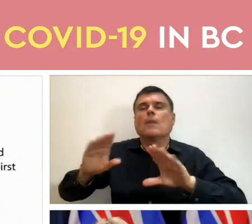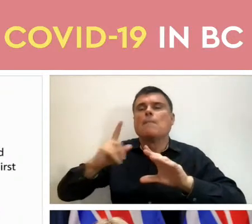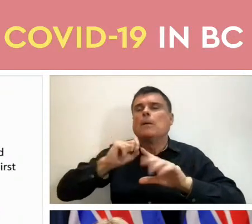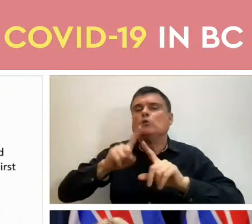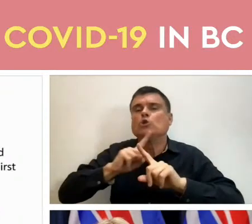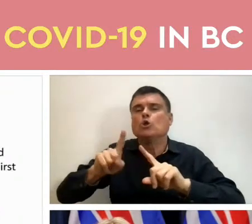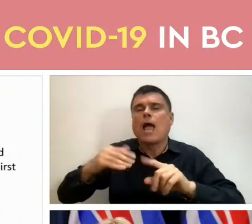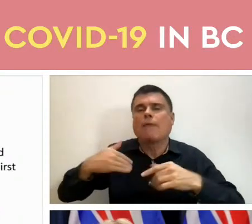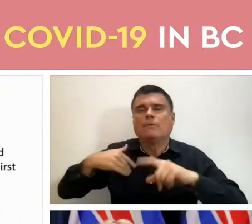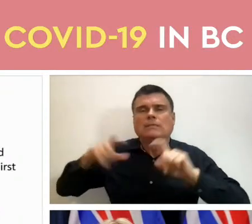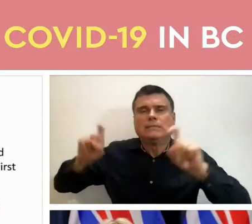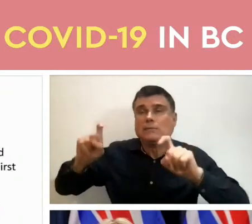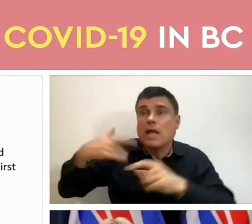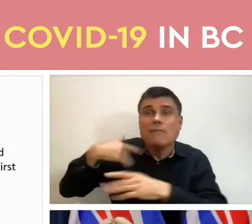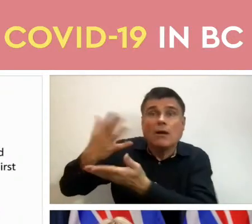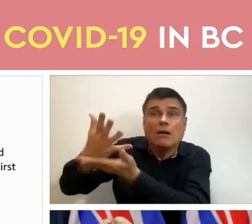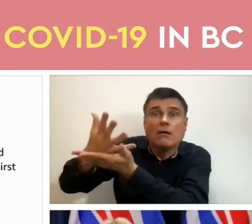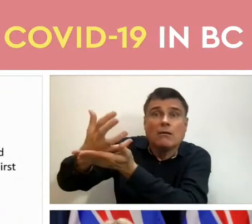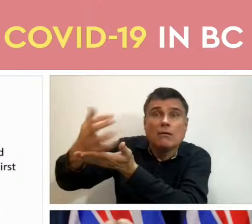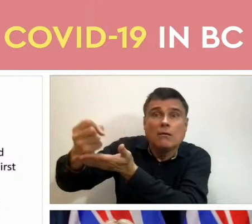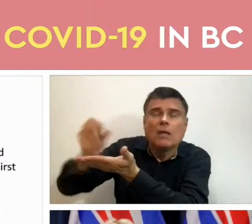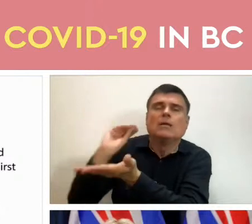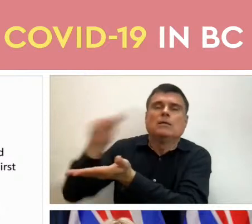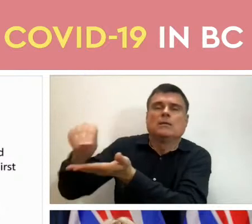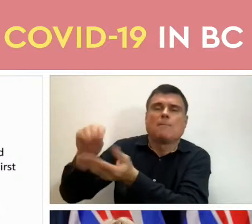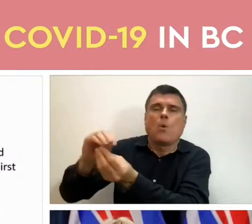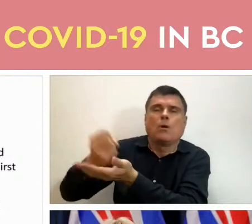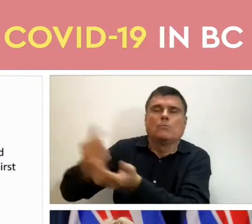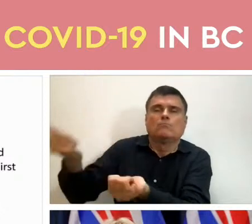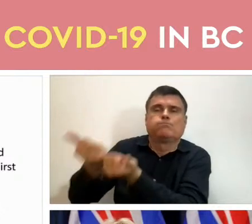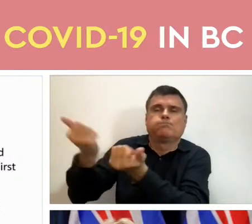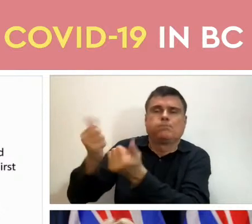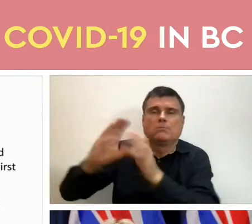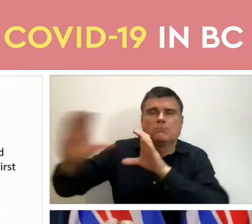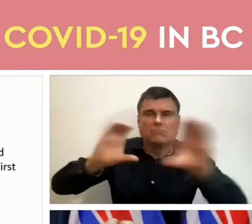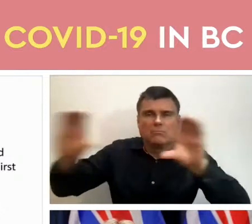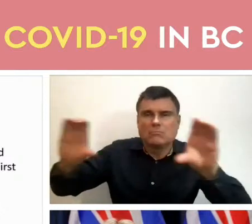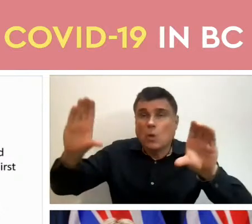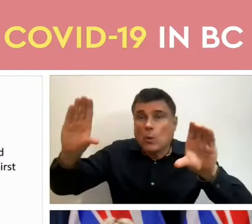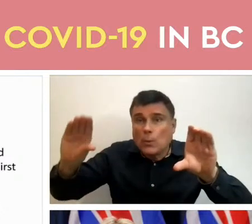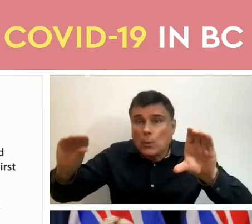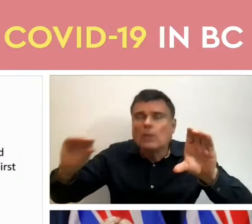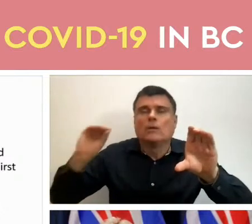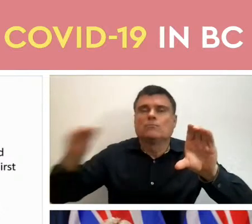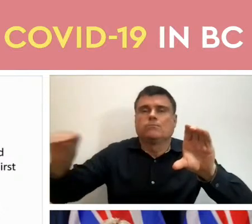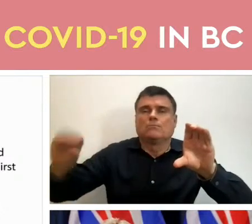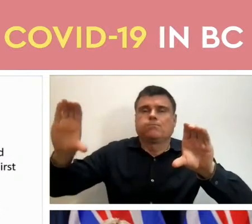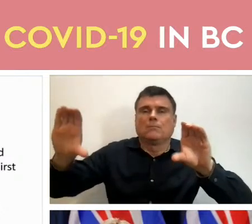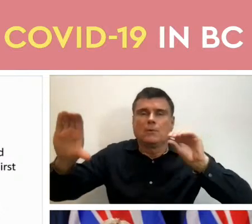the utility and how we are using these and making sure that we